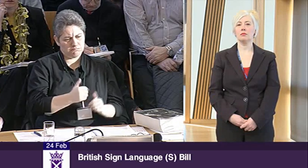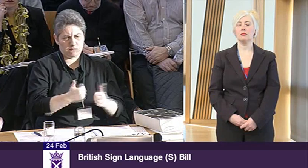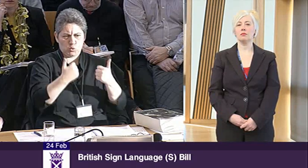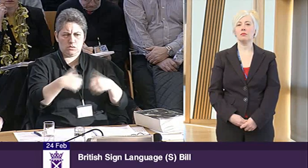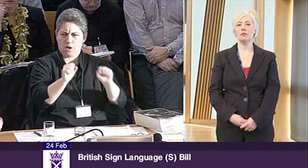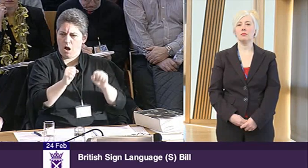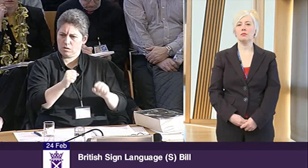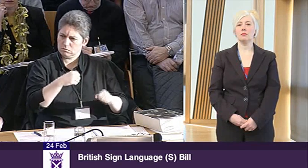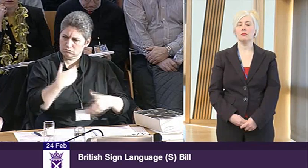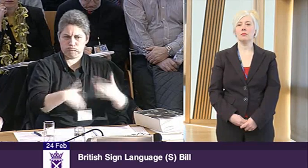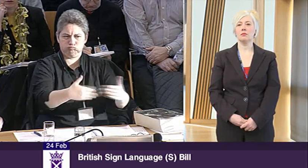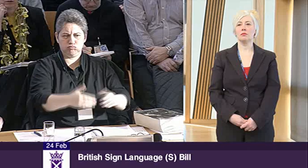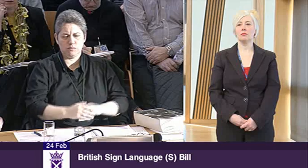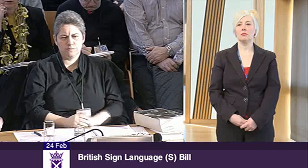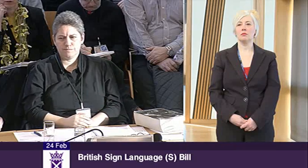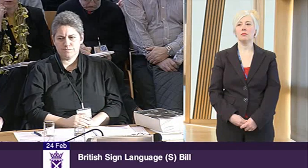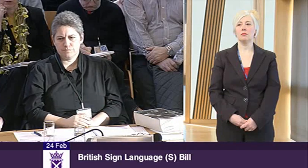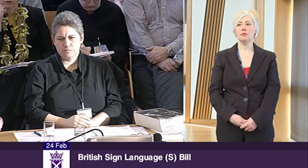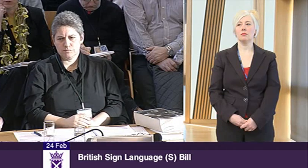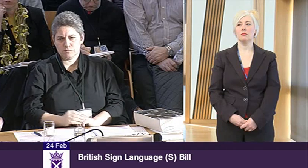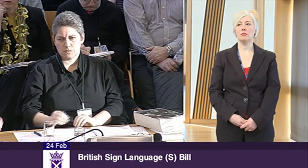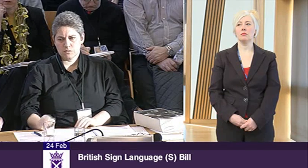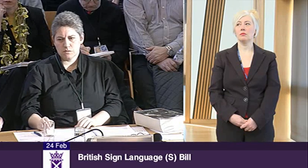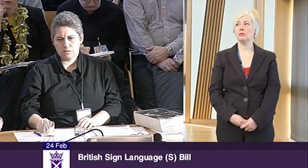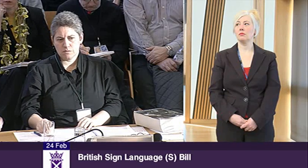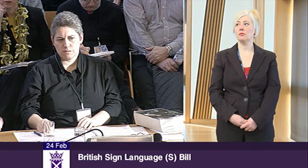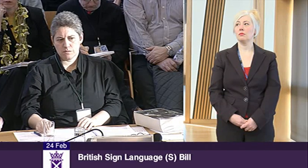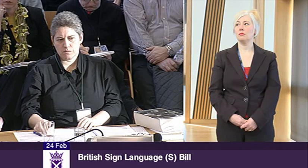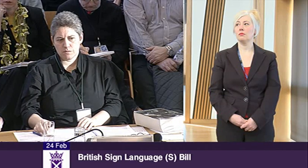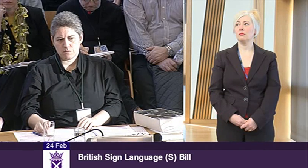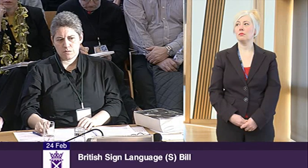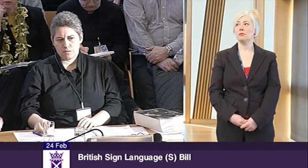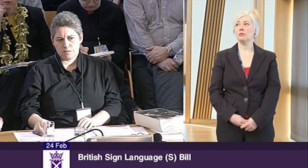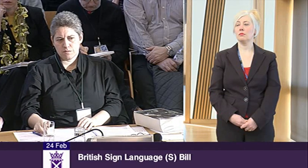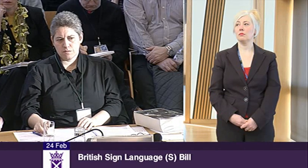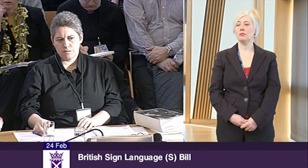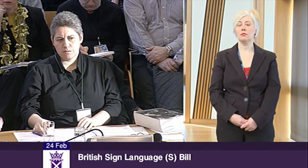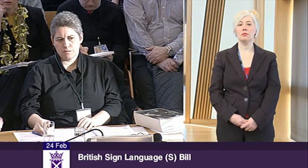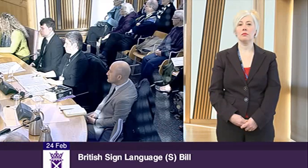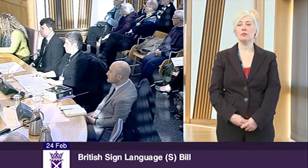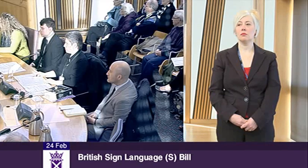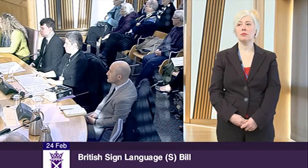focus, rather than our disability. That is a pretty good symbolic start.